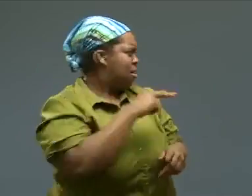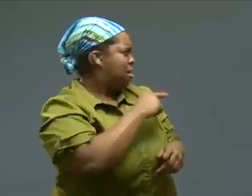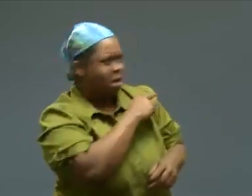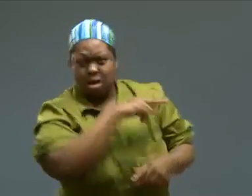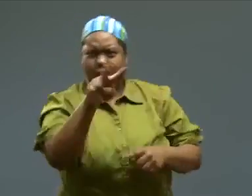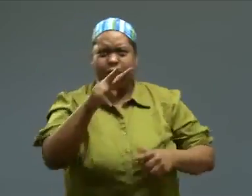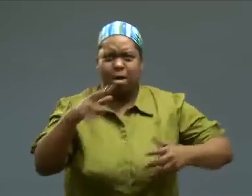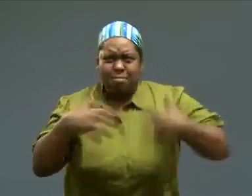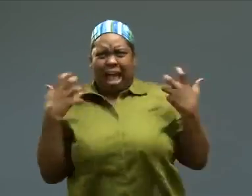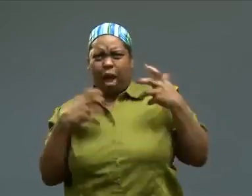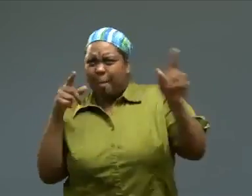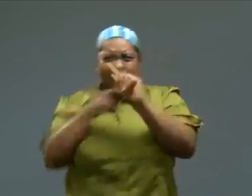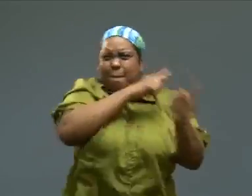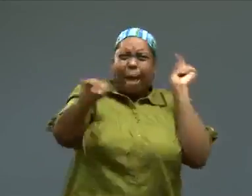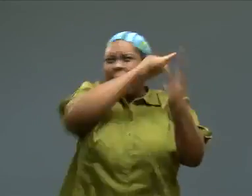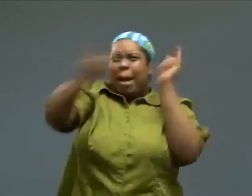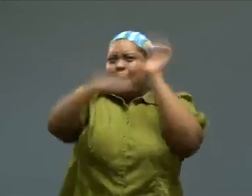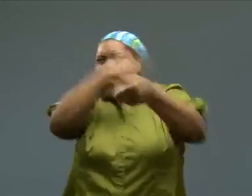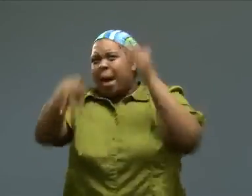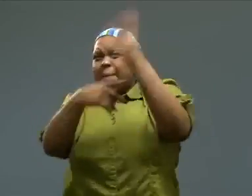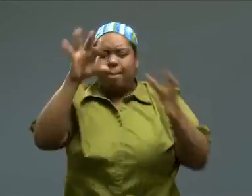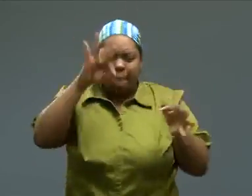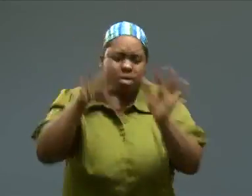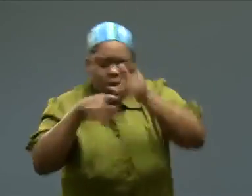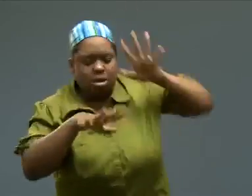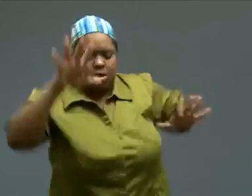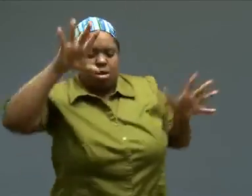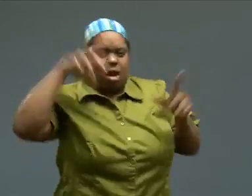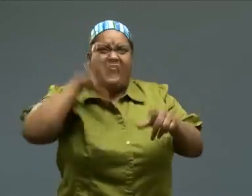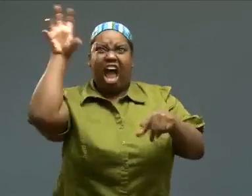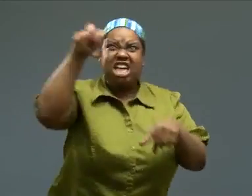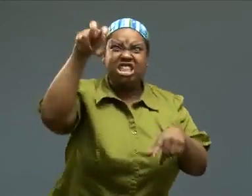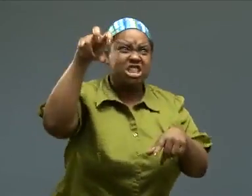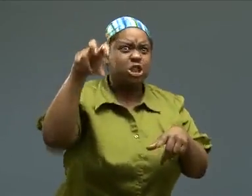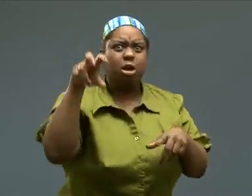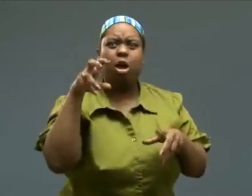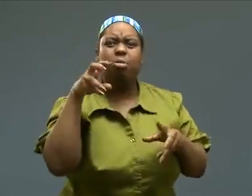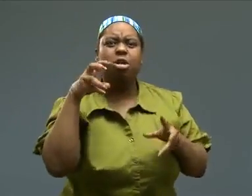I looked at the preacher, attacking him, and bit him!